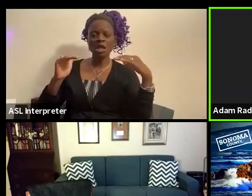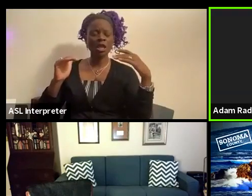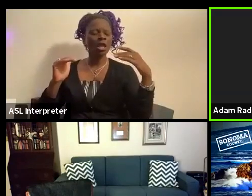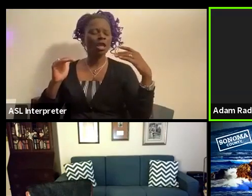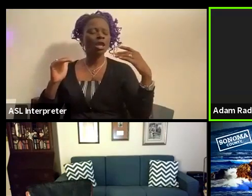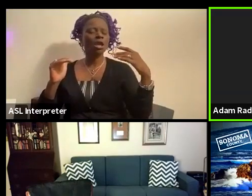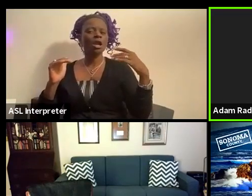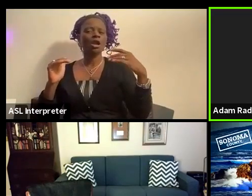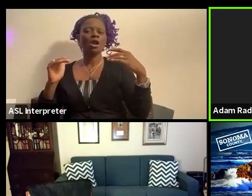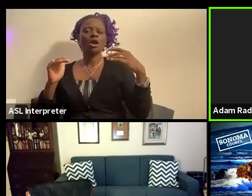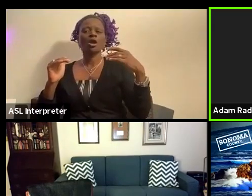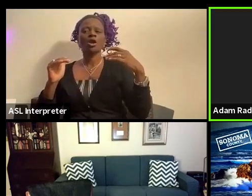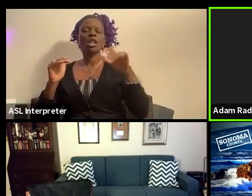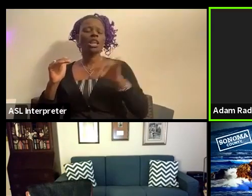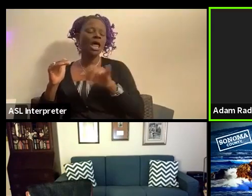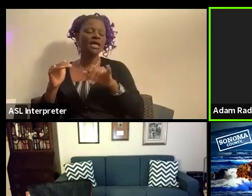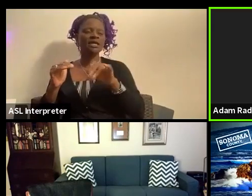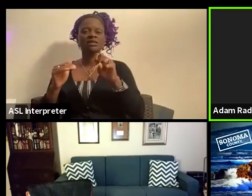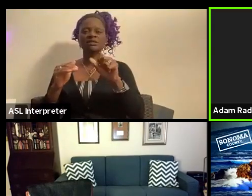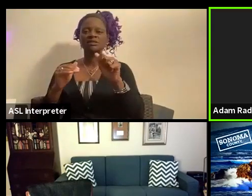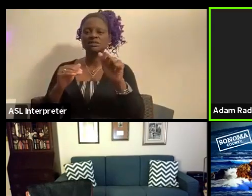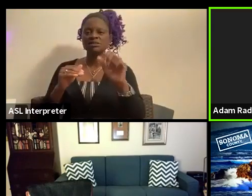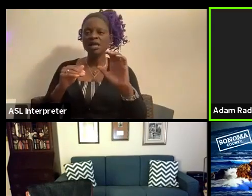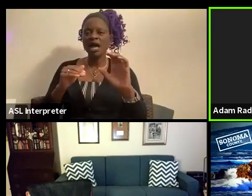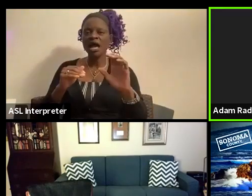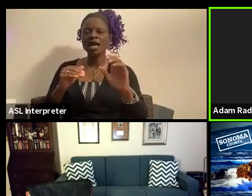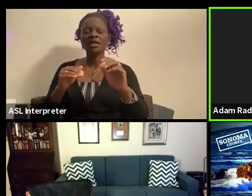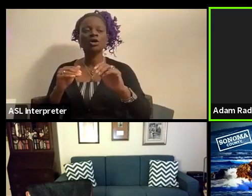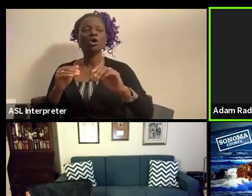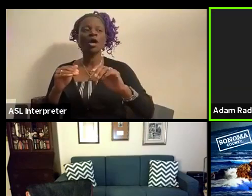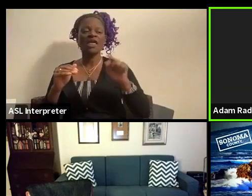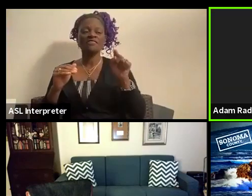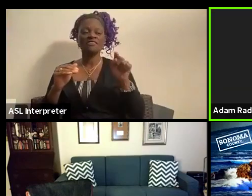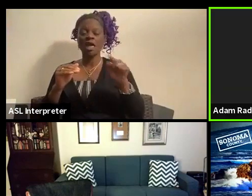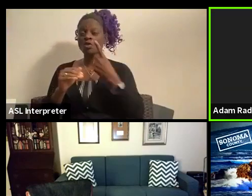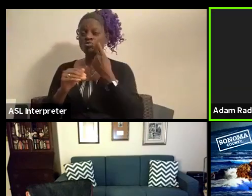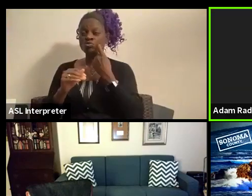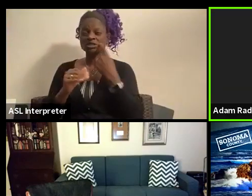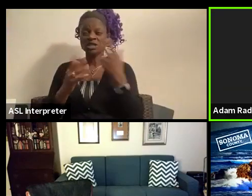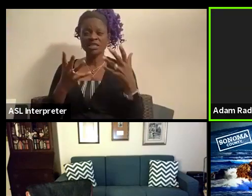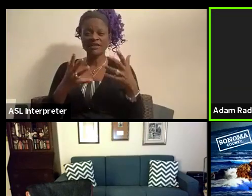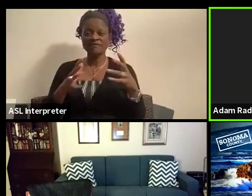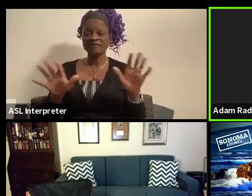of Sacramento region, which just exited the regional shelter in place order.